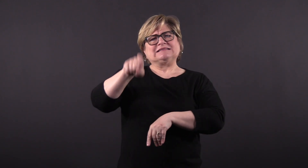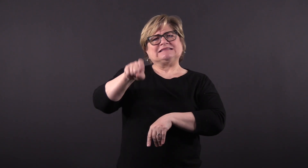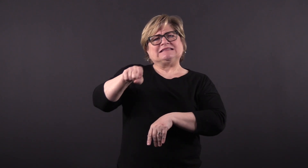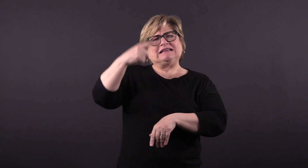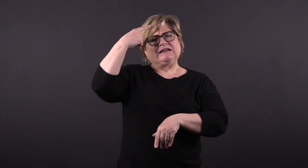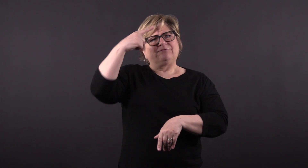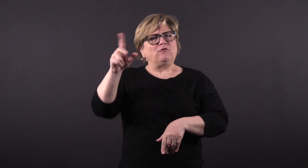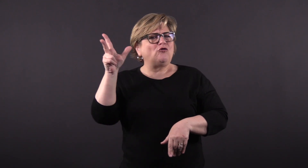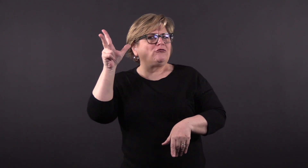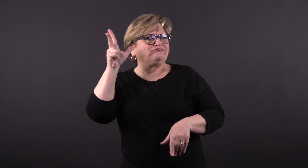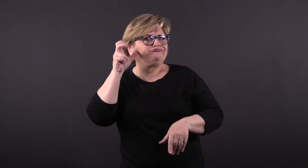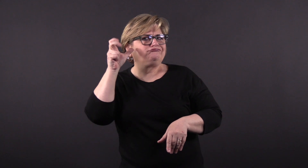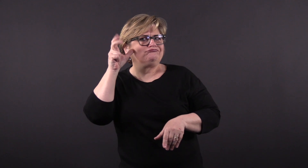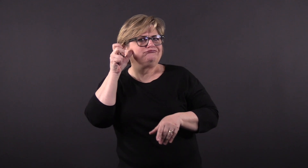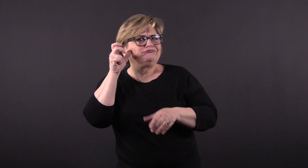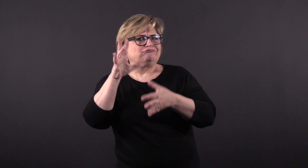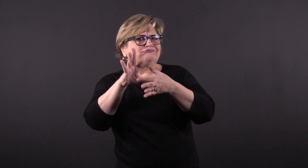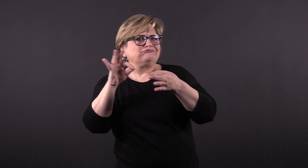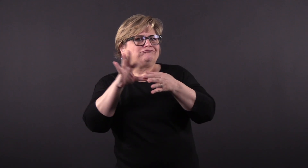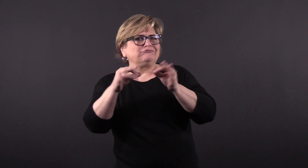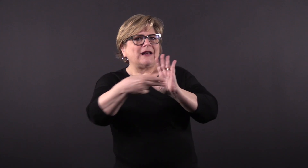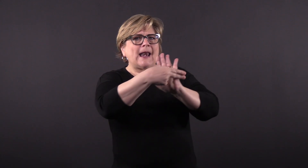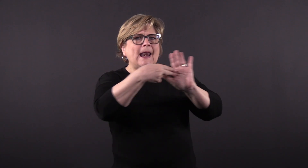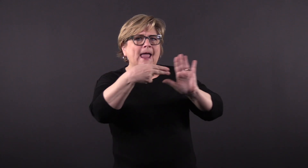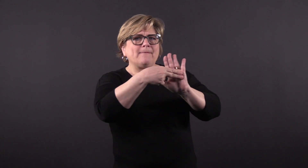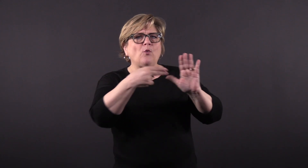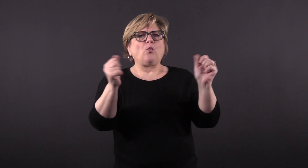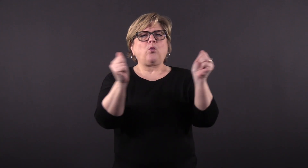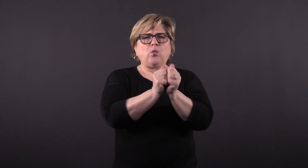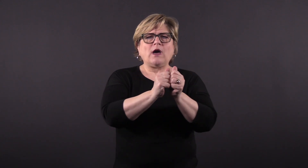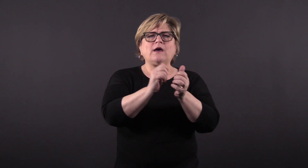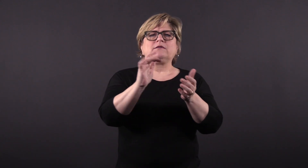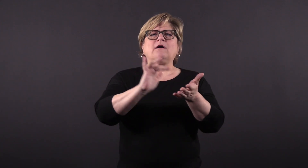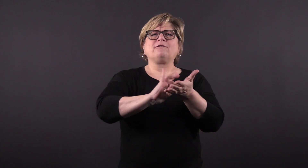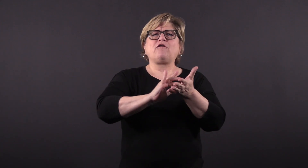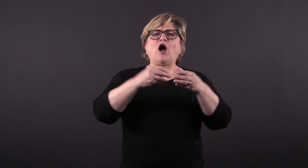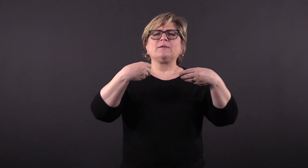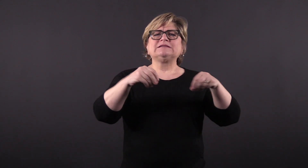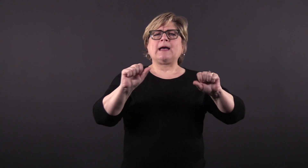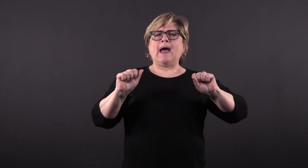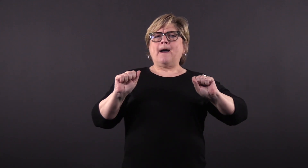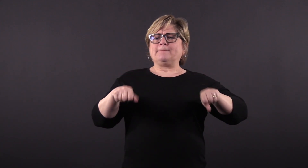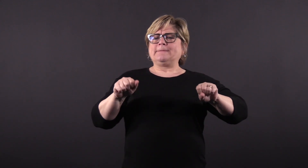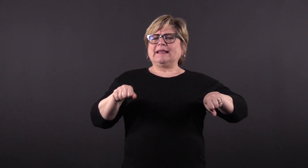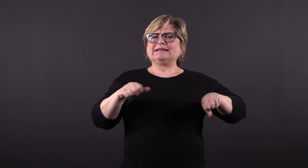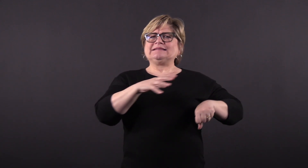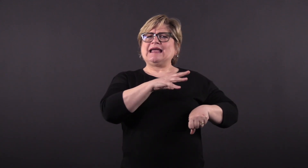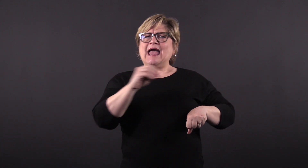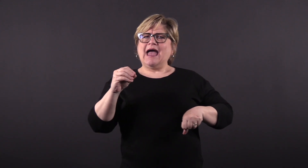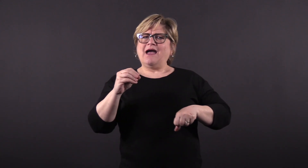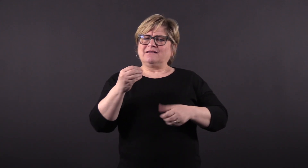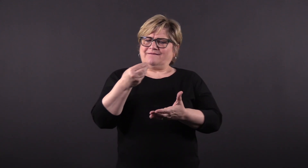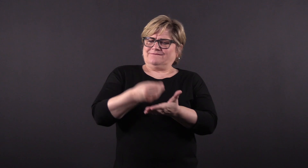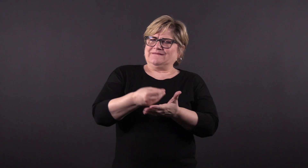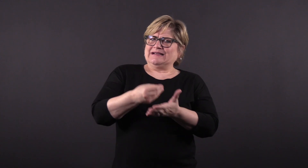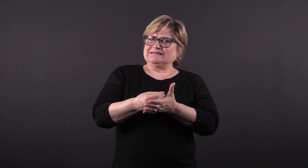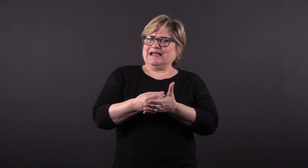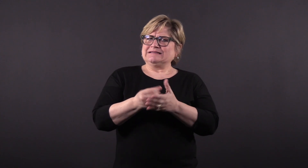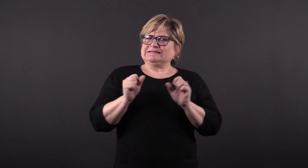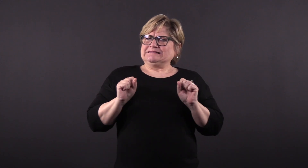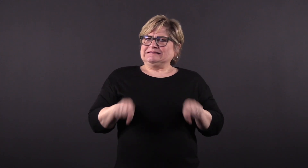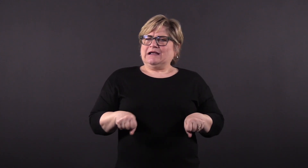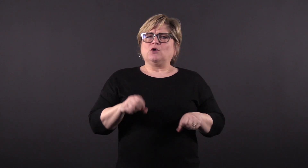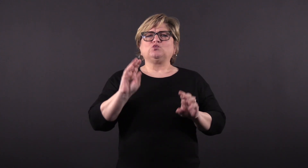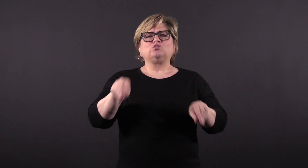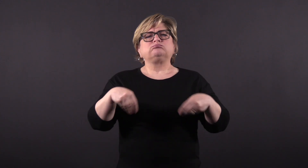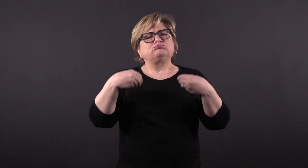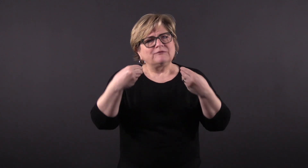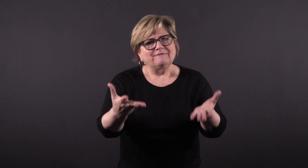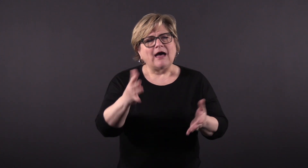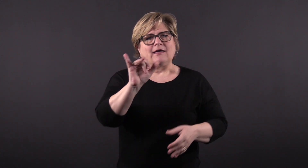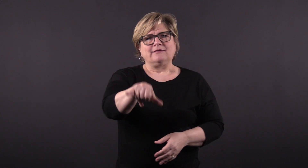the need for audible labels with pharmacies’ ability and financial feasibility to provide them.